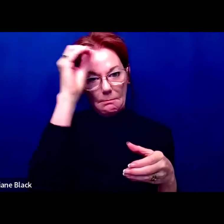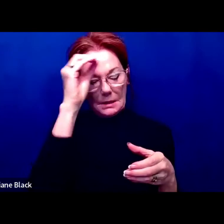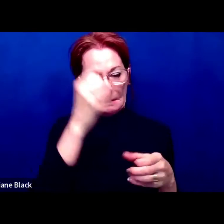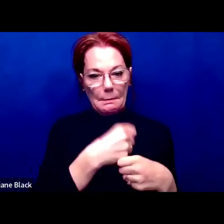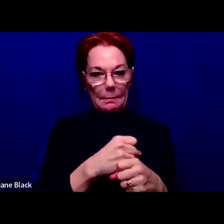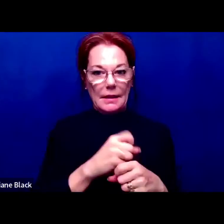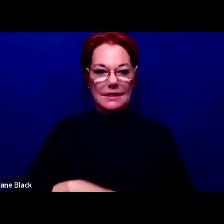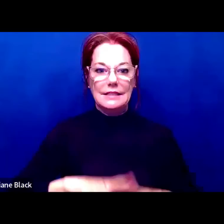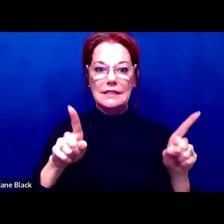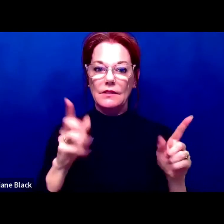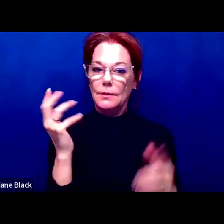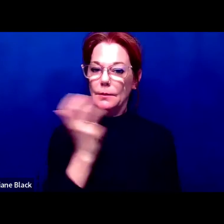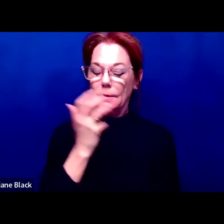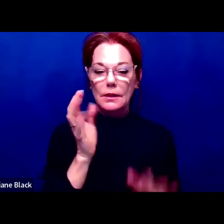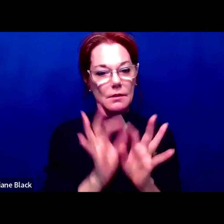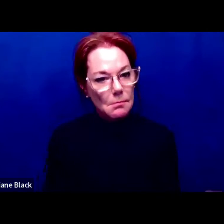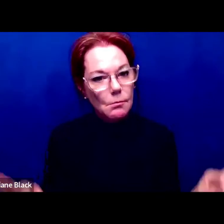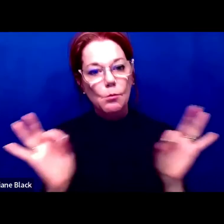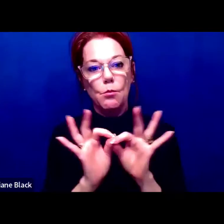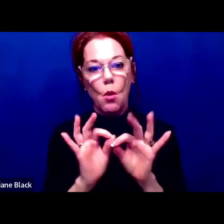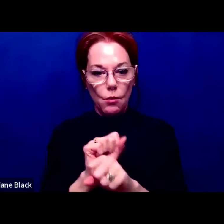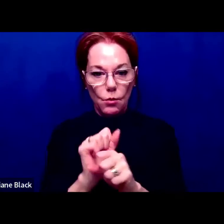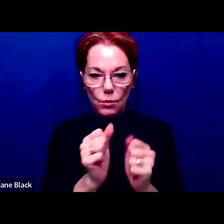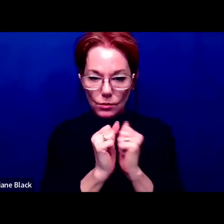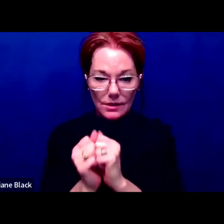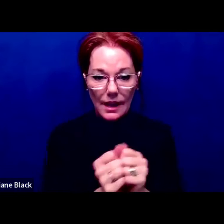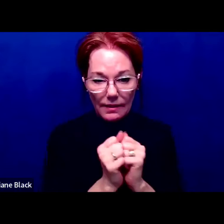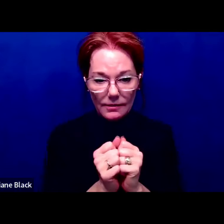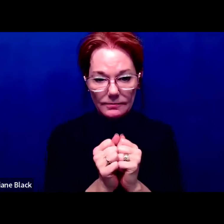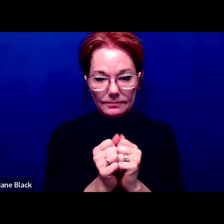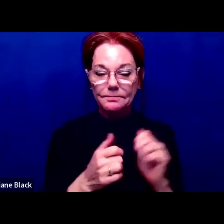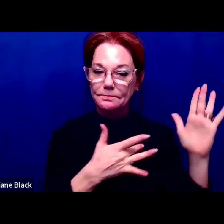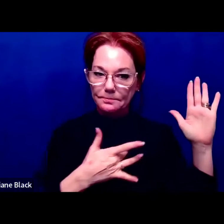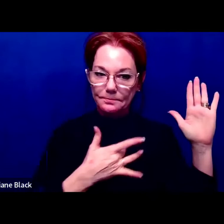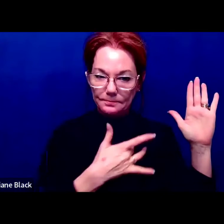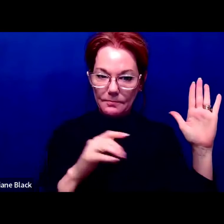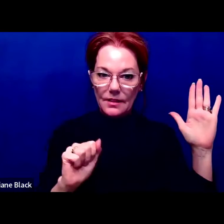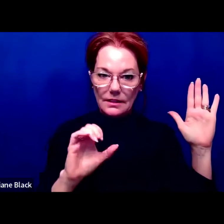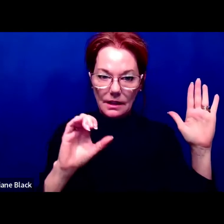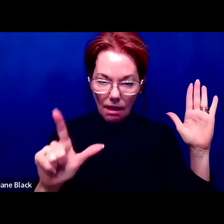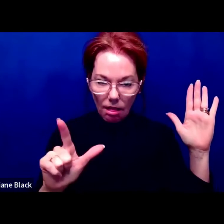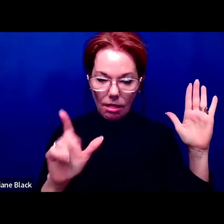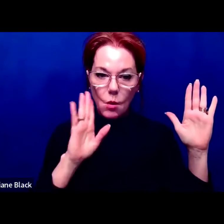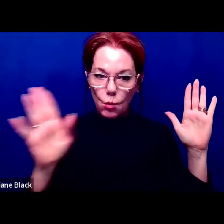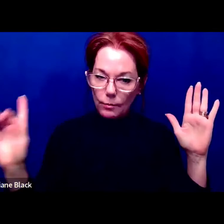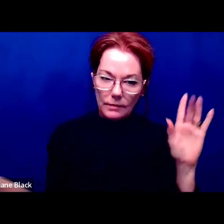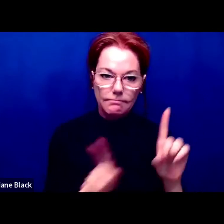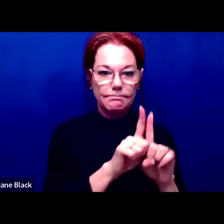really important that we work together. And I pledge that ACL will be right beside you working